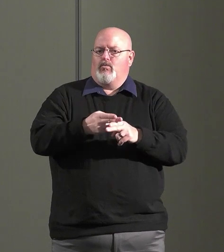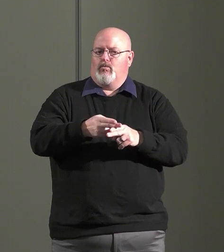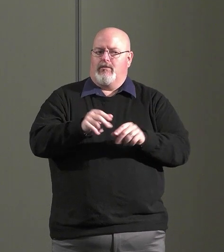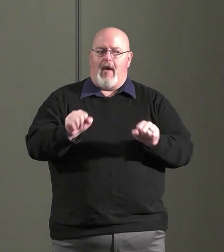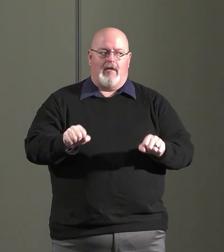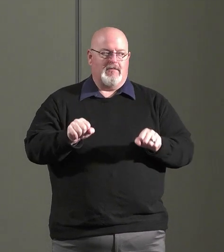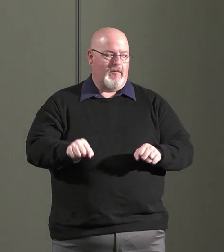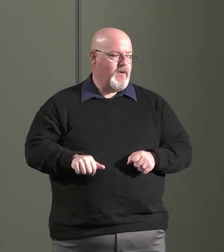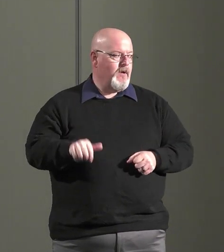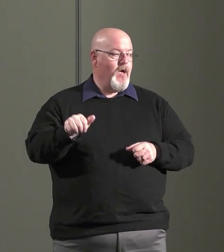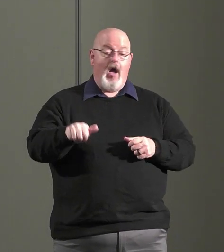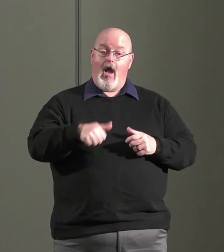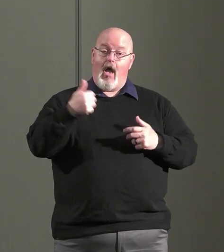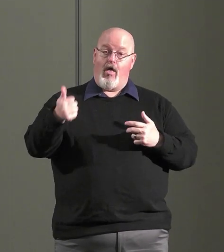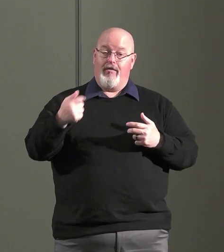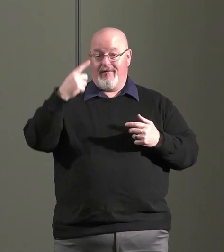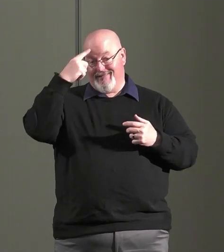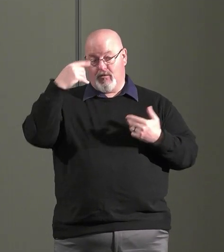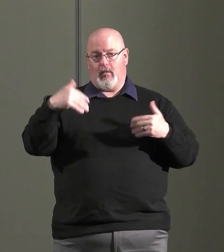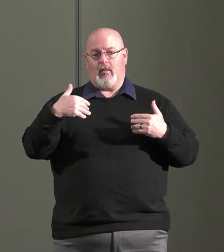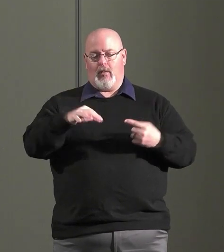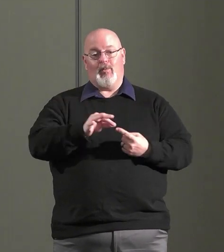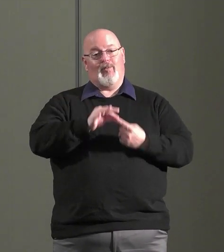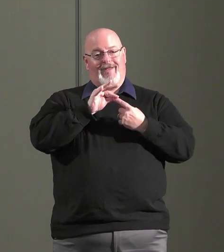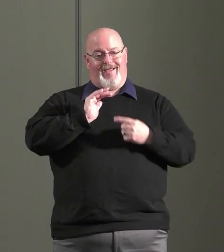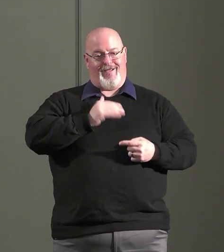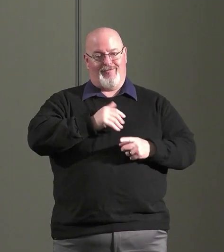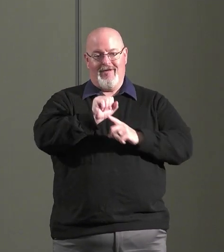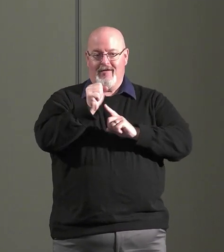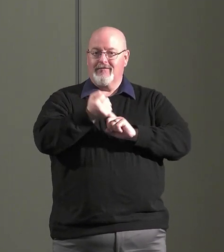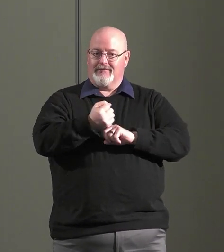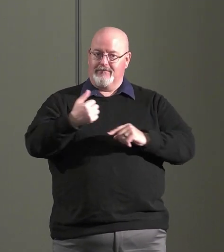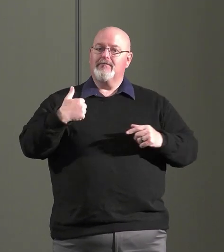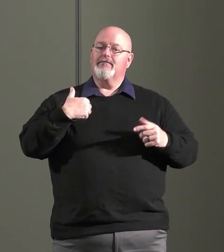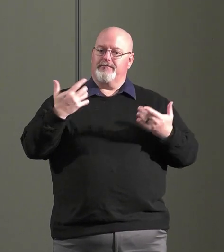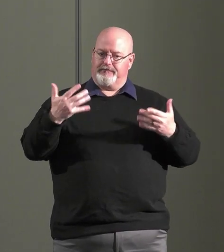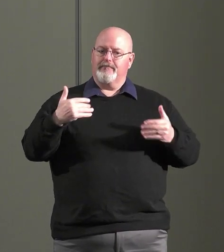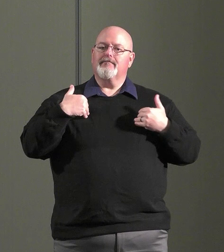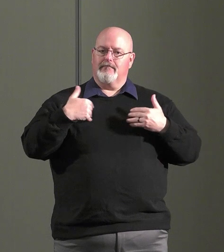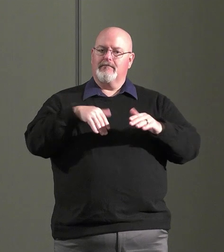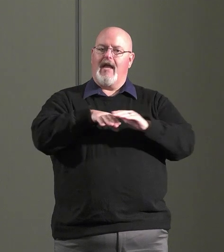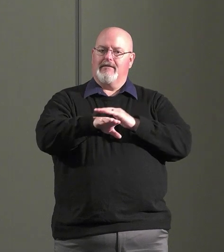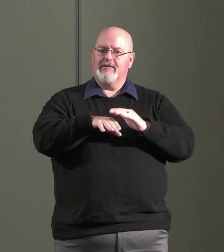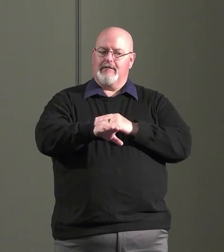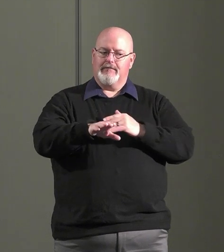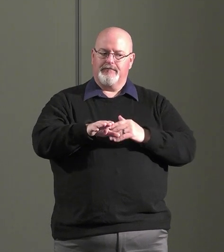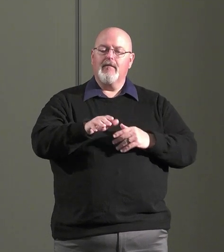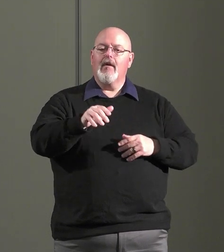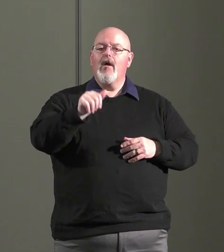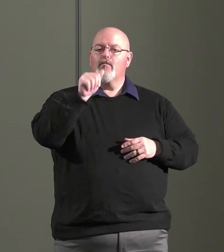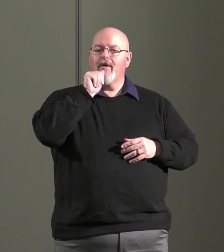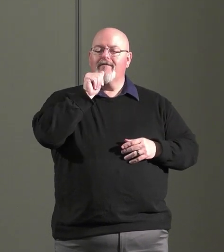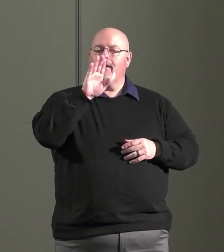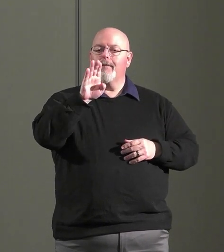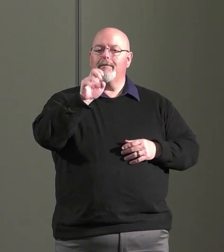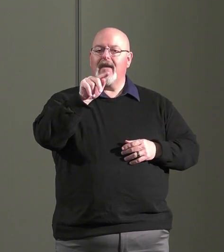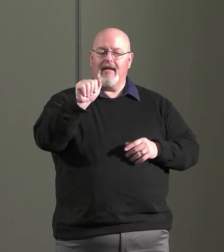One other things that is unique in our situation we have access to our private beta testers. And